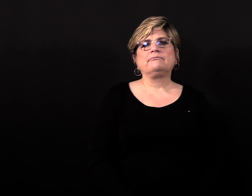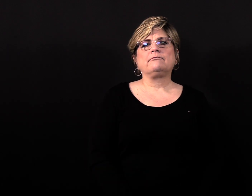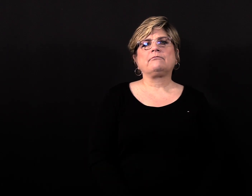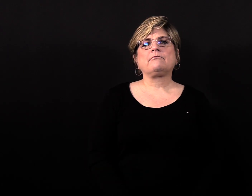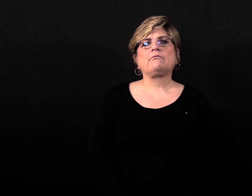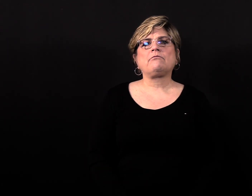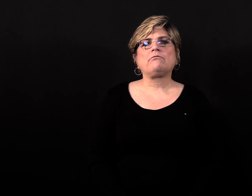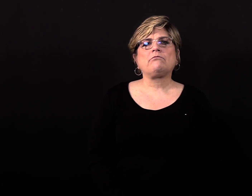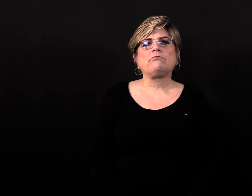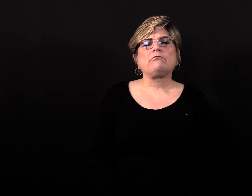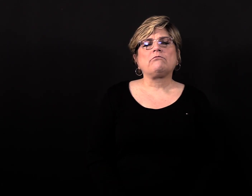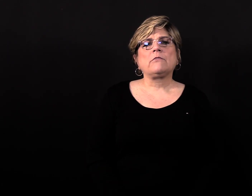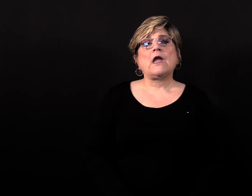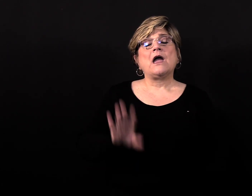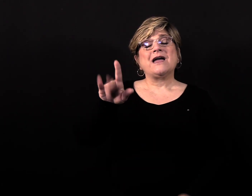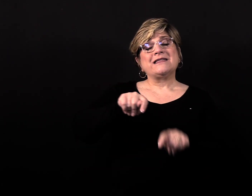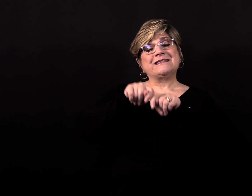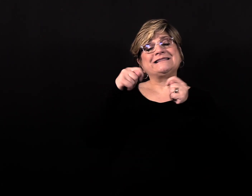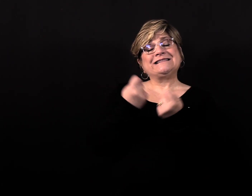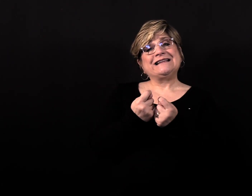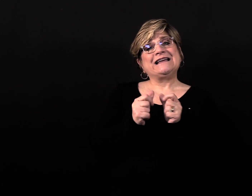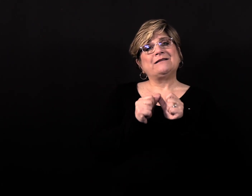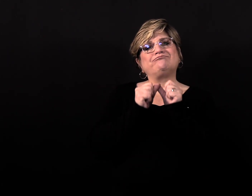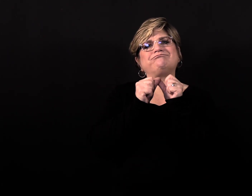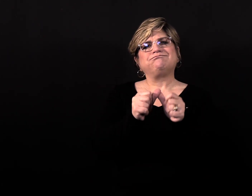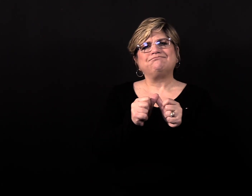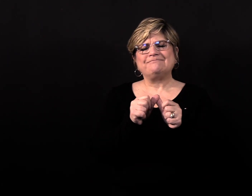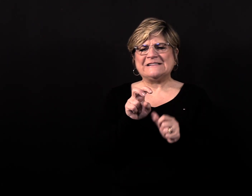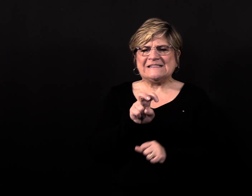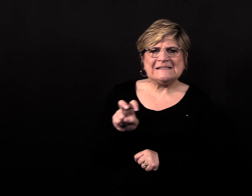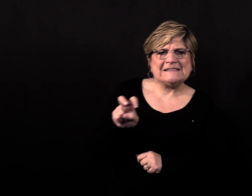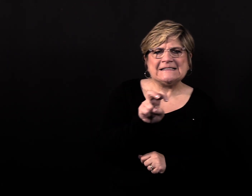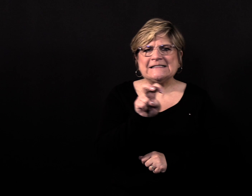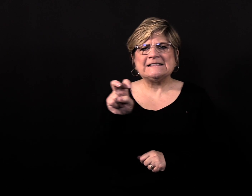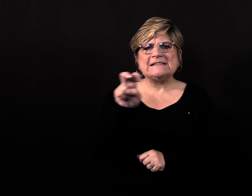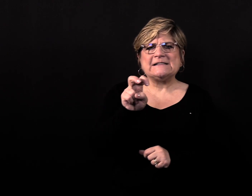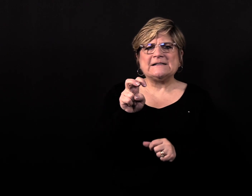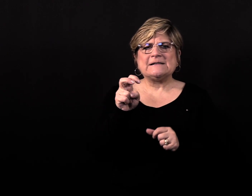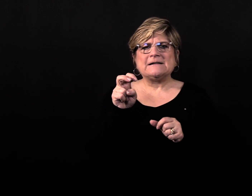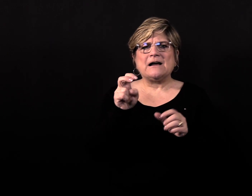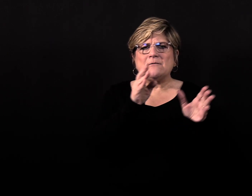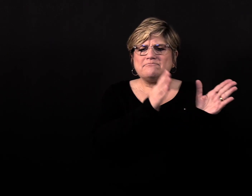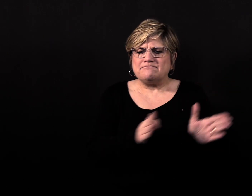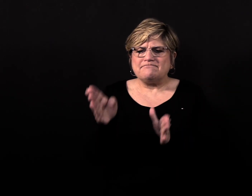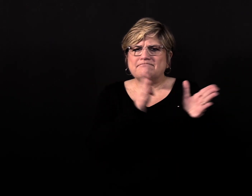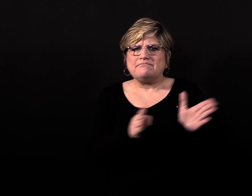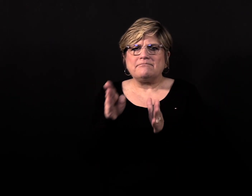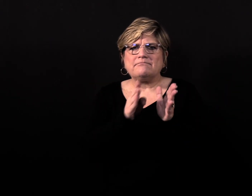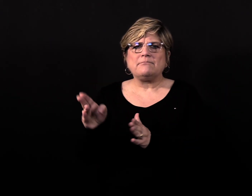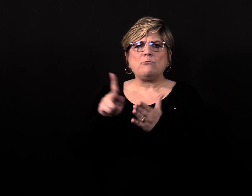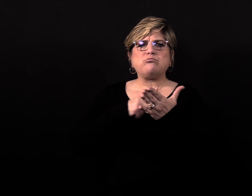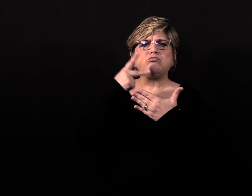The team continues to navigate the program planning